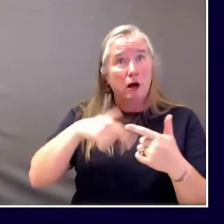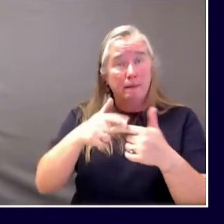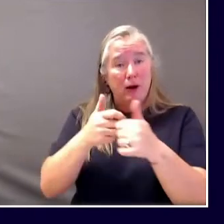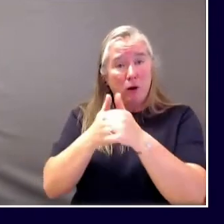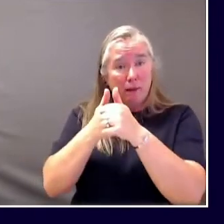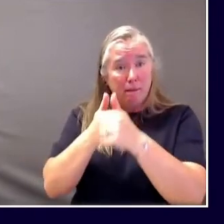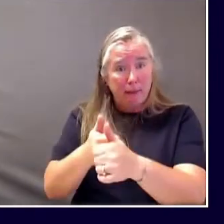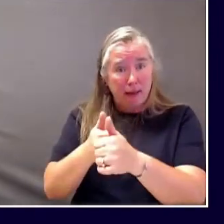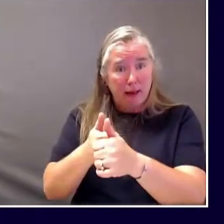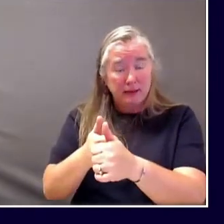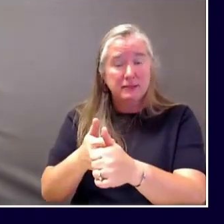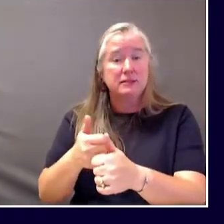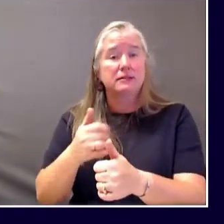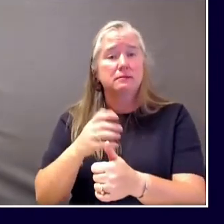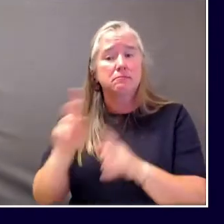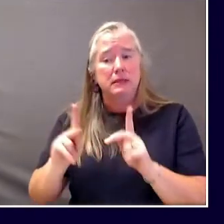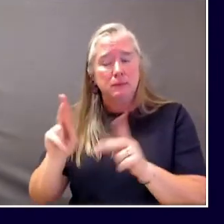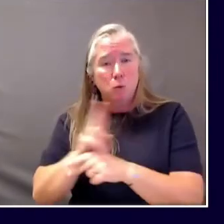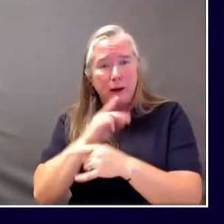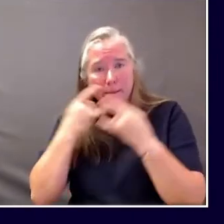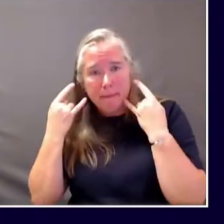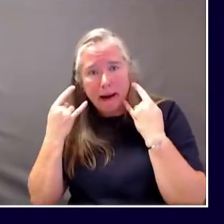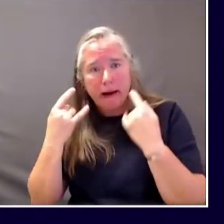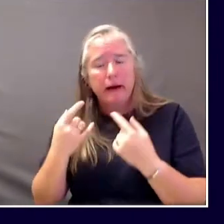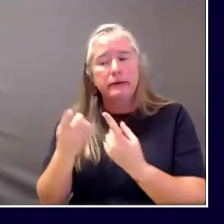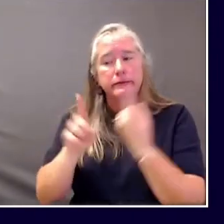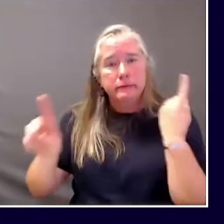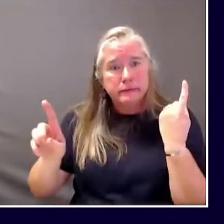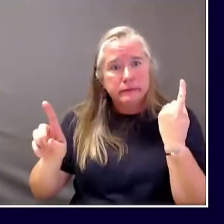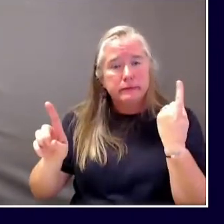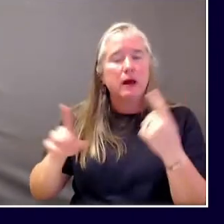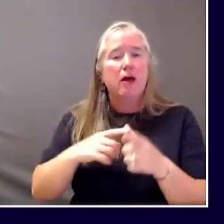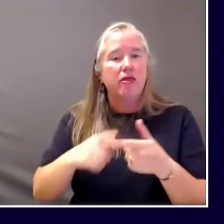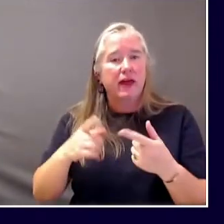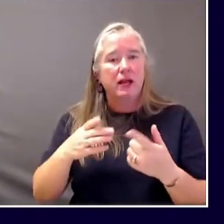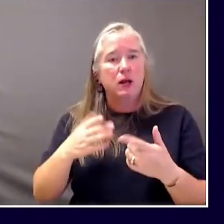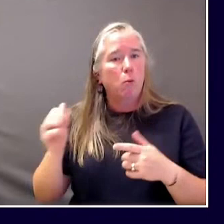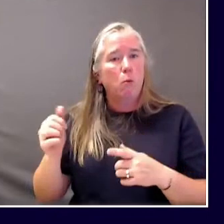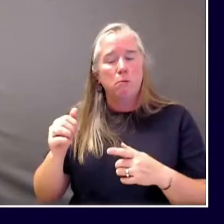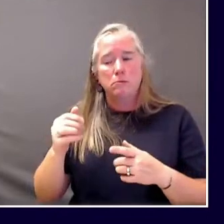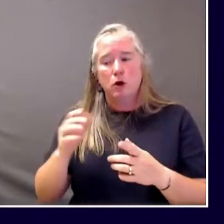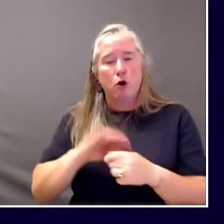wore masks and and date display